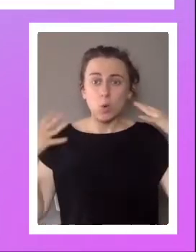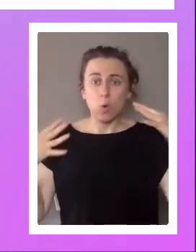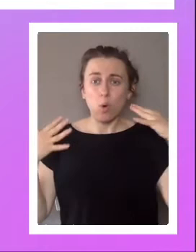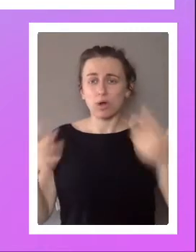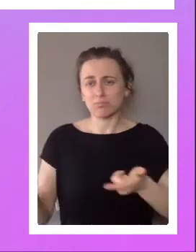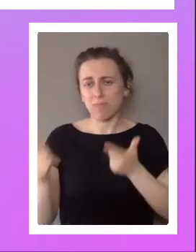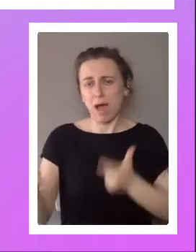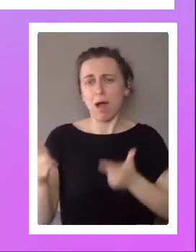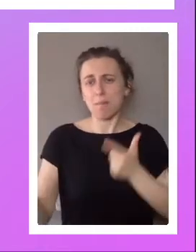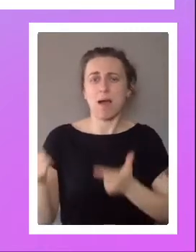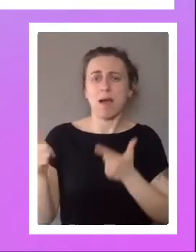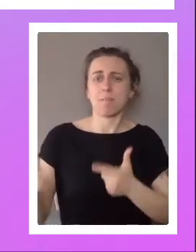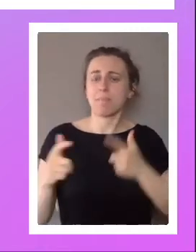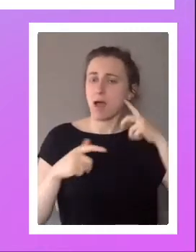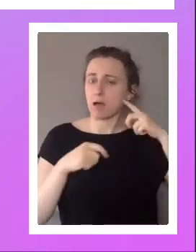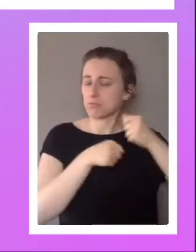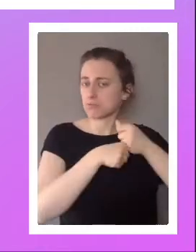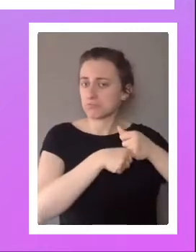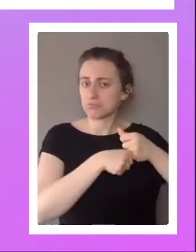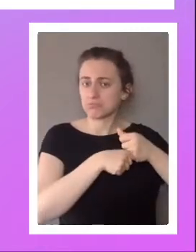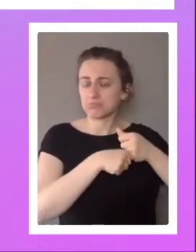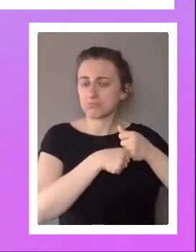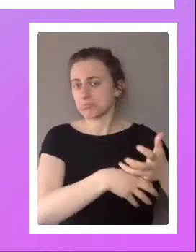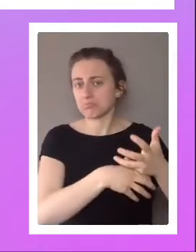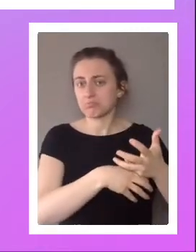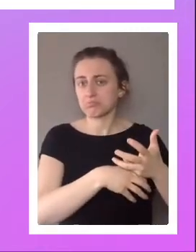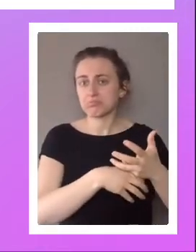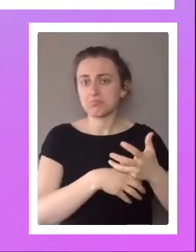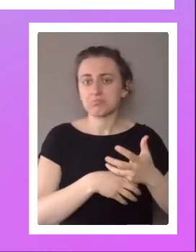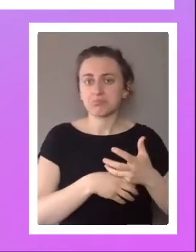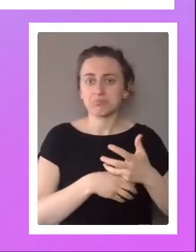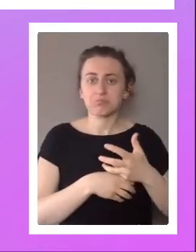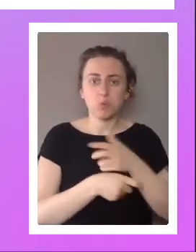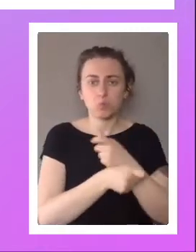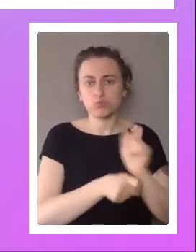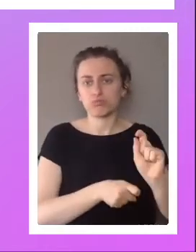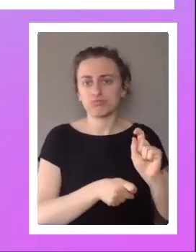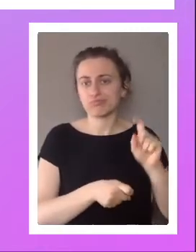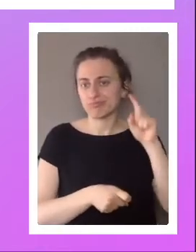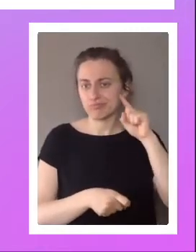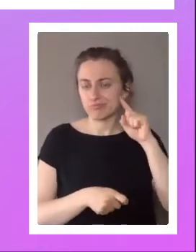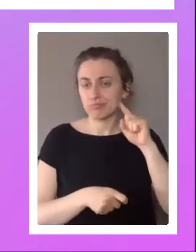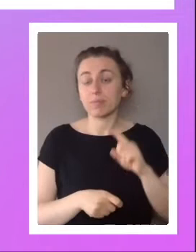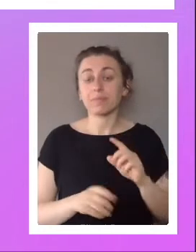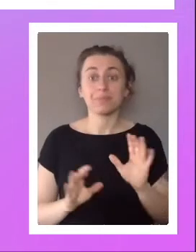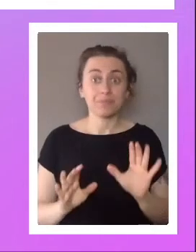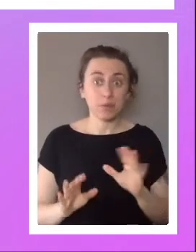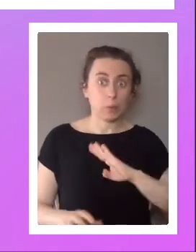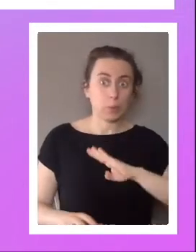that might've caused him to be more permanently deaf. So that's the second point that everyone